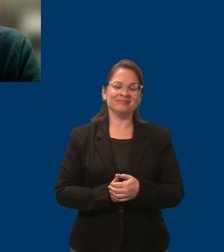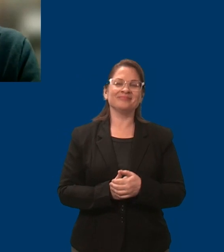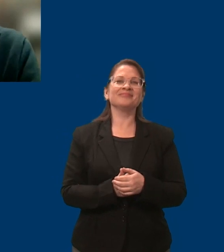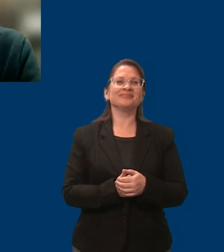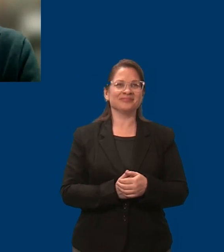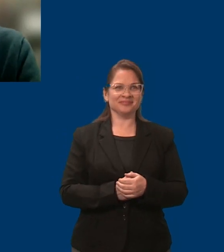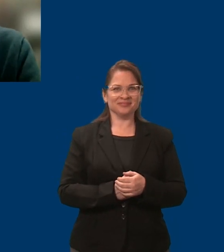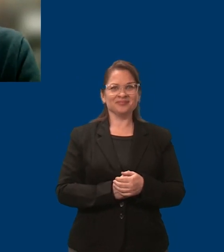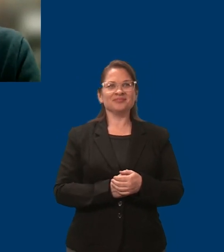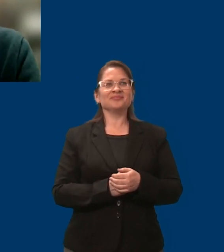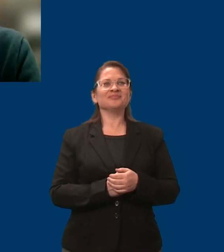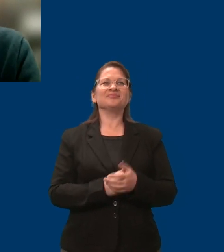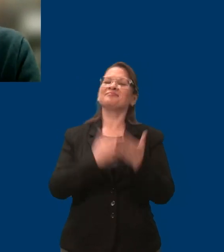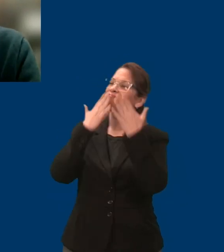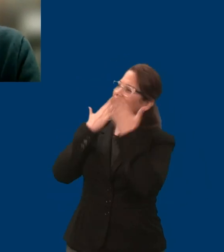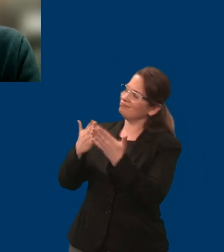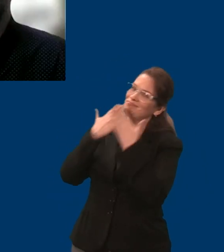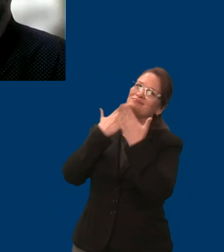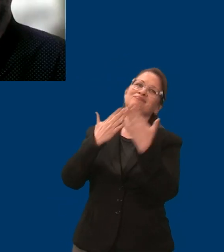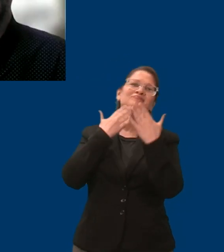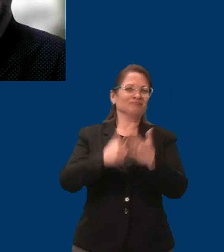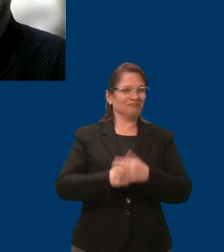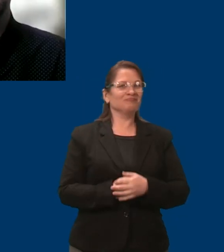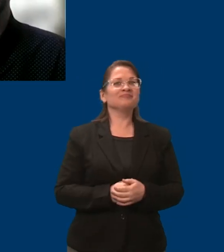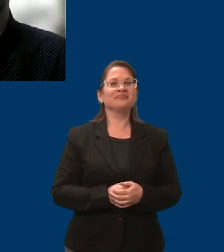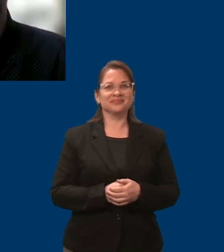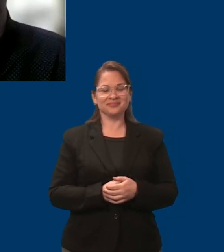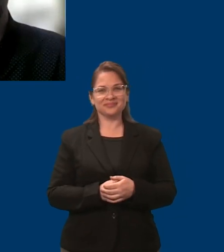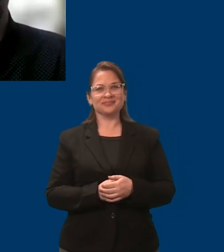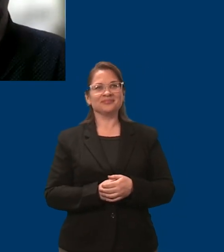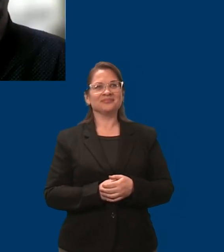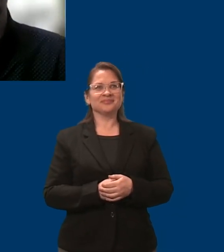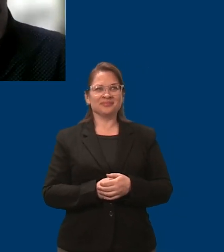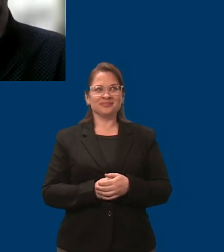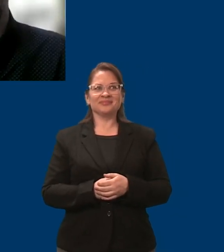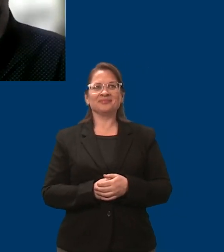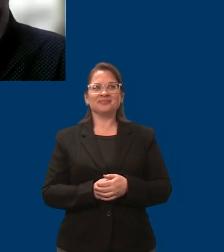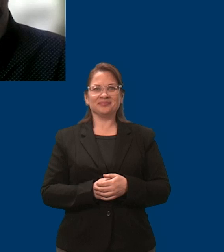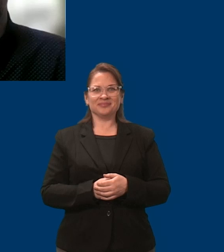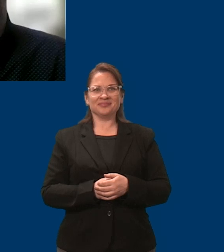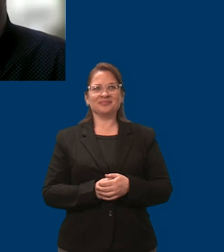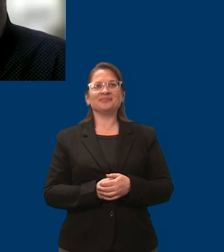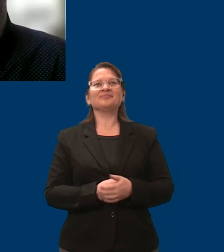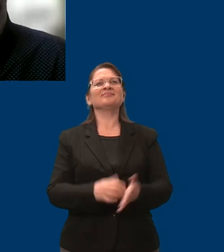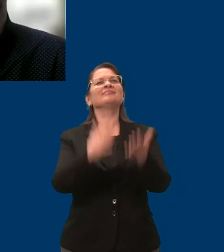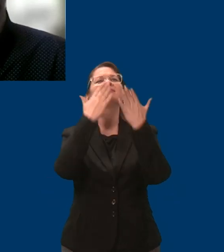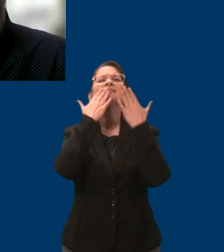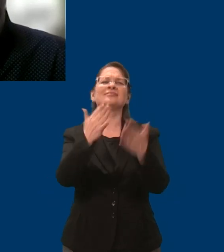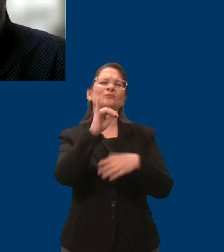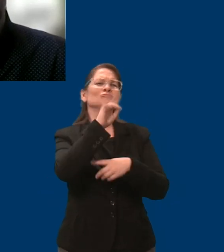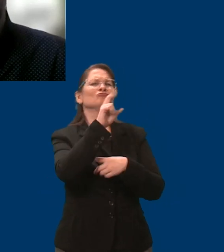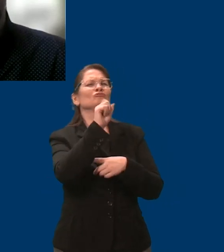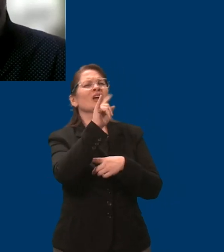(Liz) OK, thank you. (David F) Thank you, Justin, for being a disability advocate, and thank you, Representative Reyer,